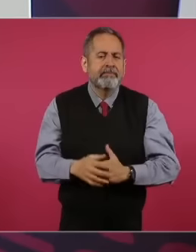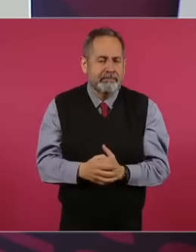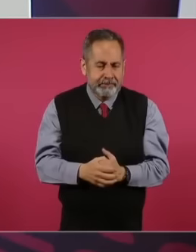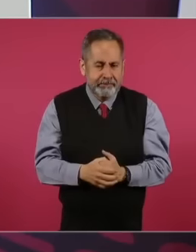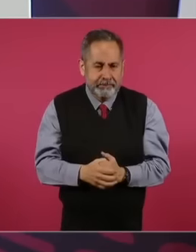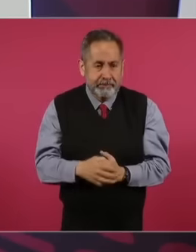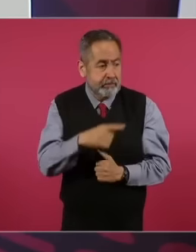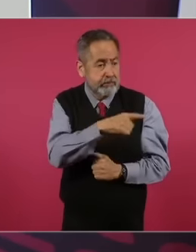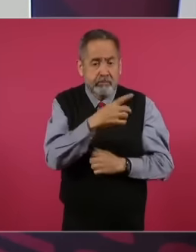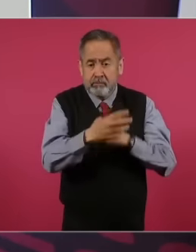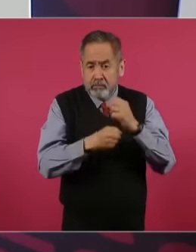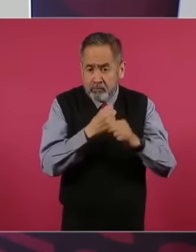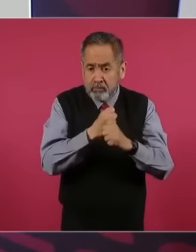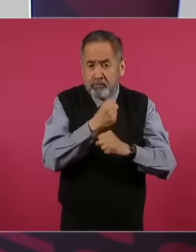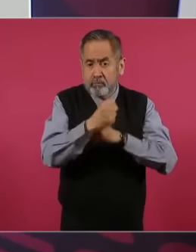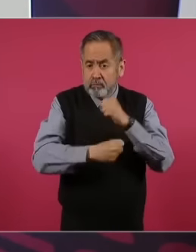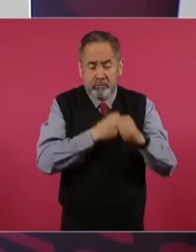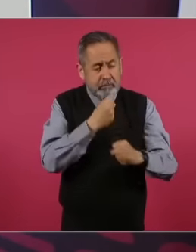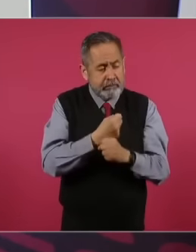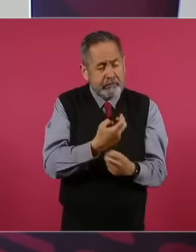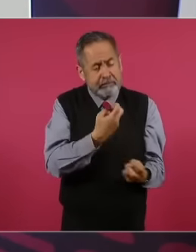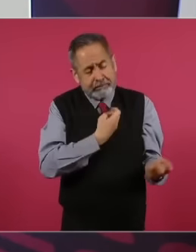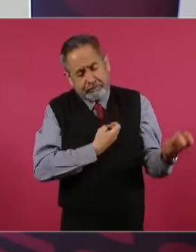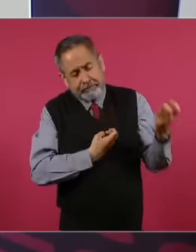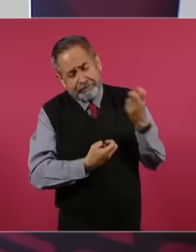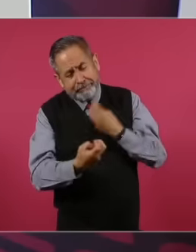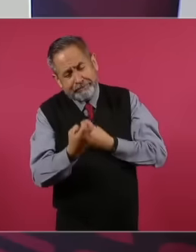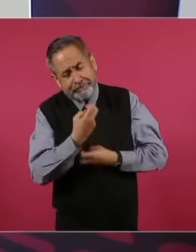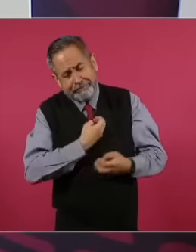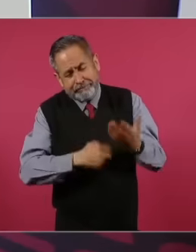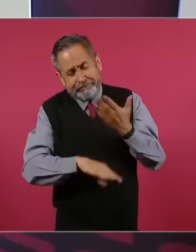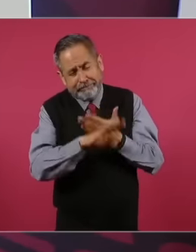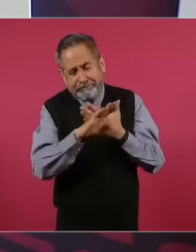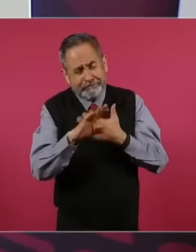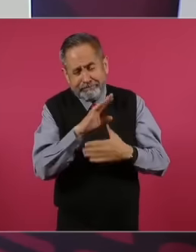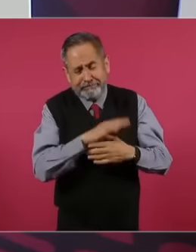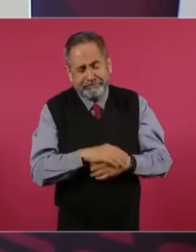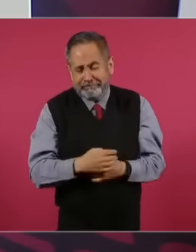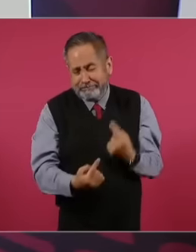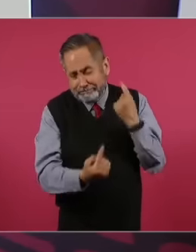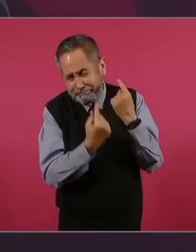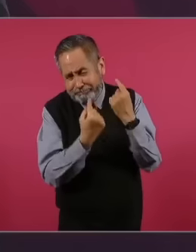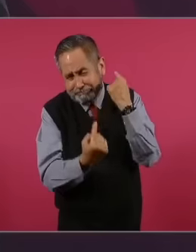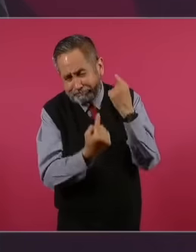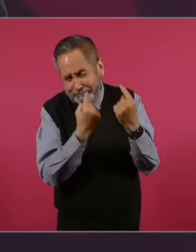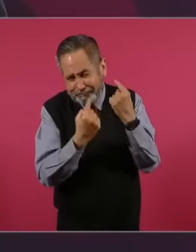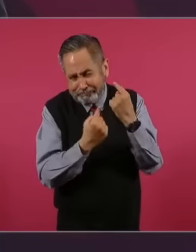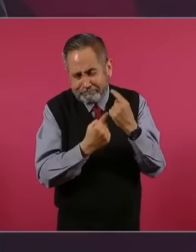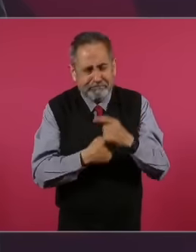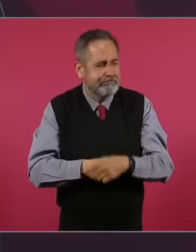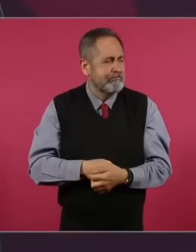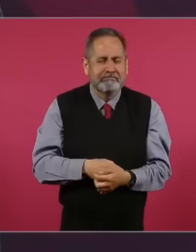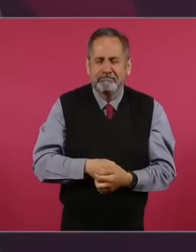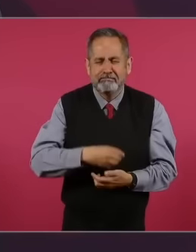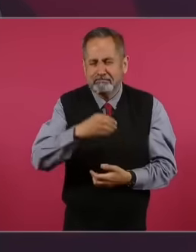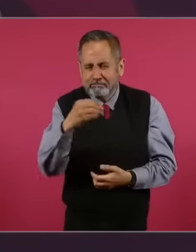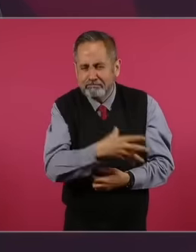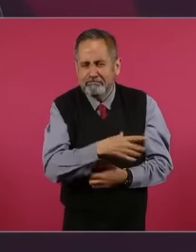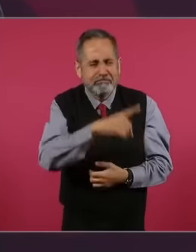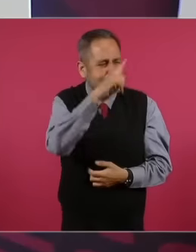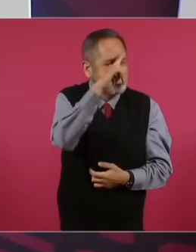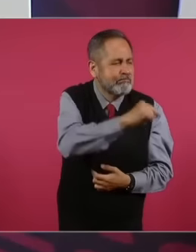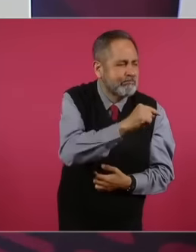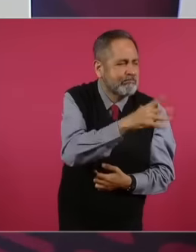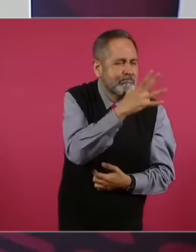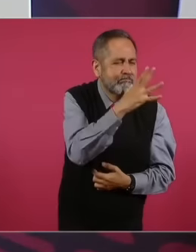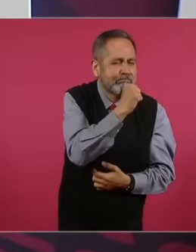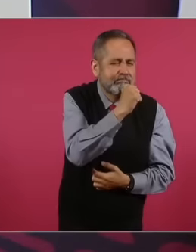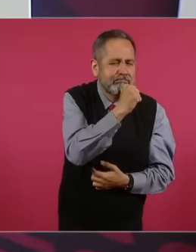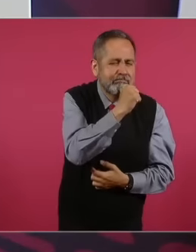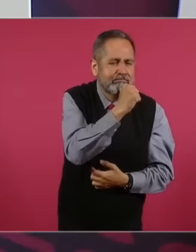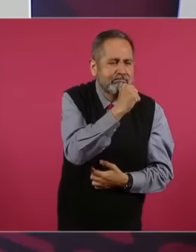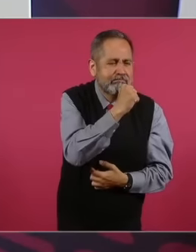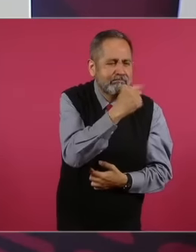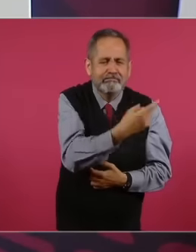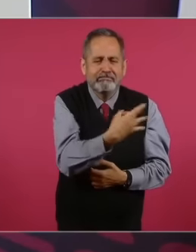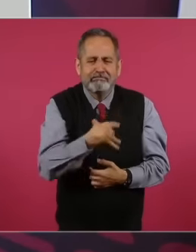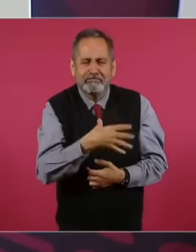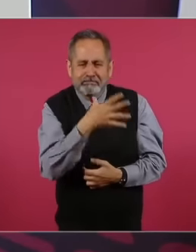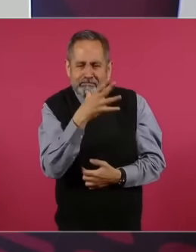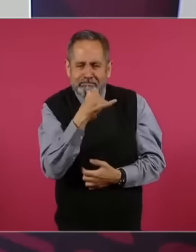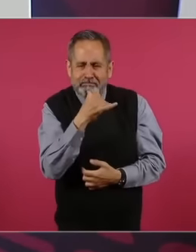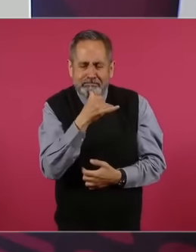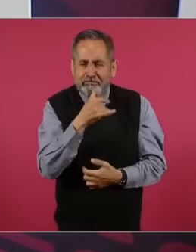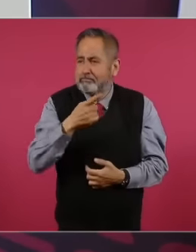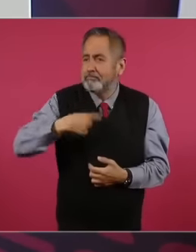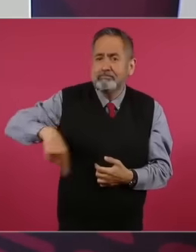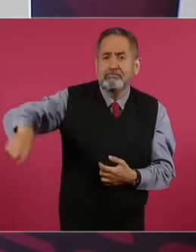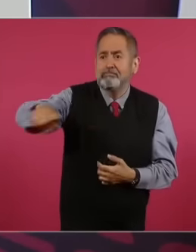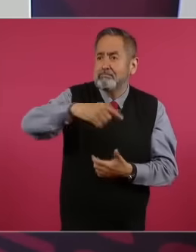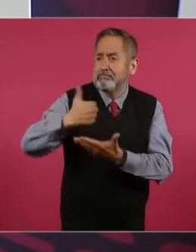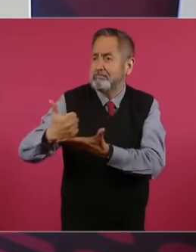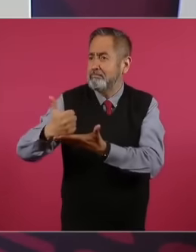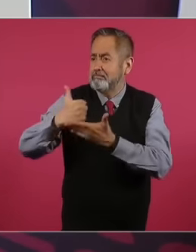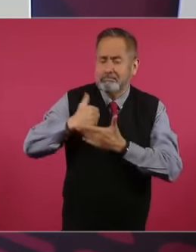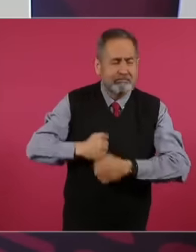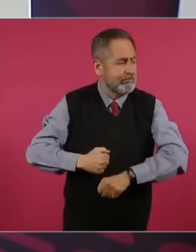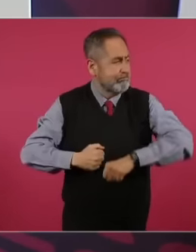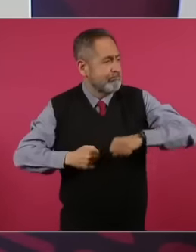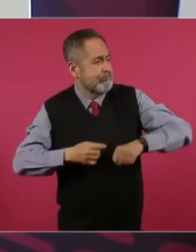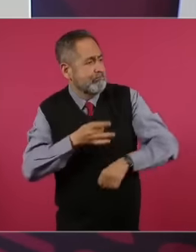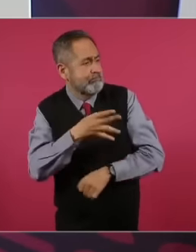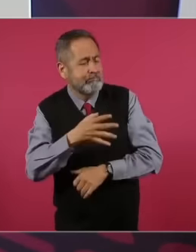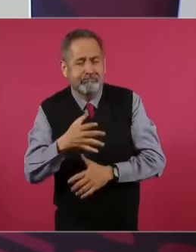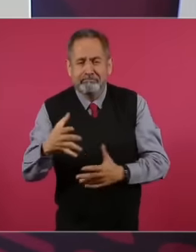years attacking them and fortunately the people supported us supported us and uh